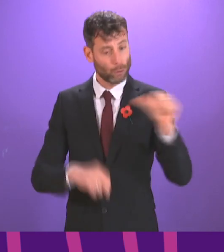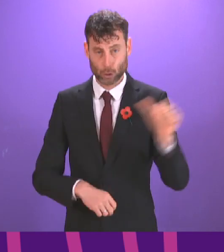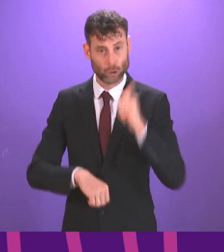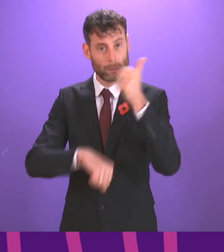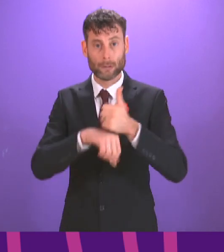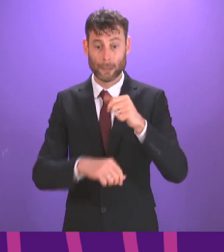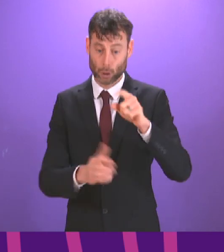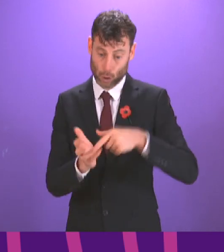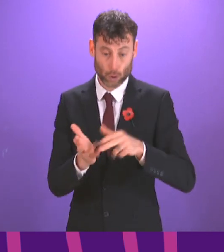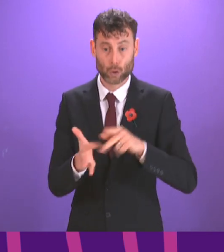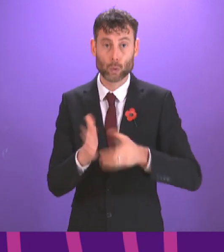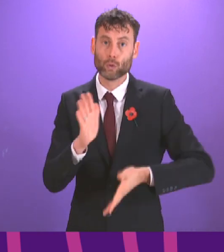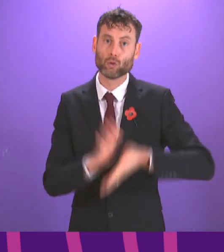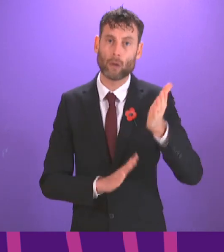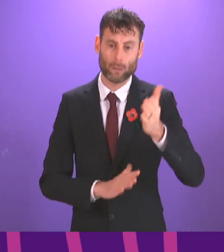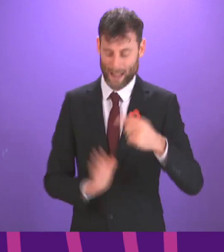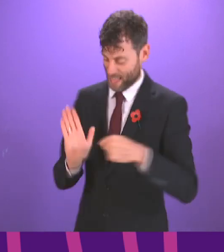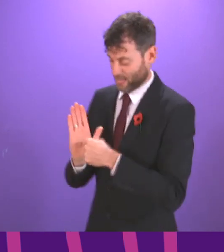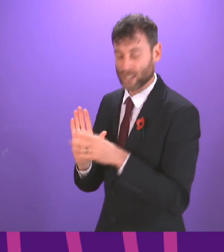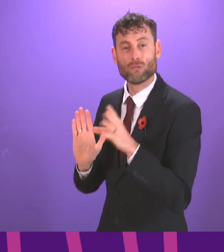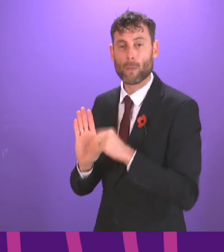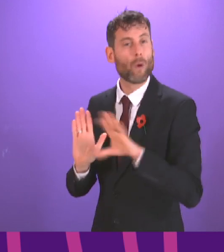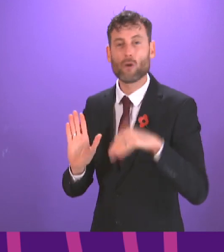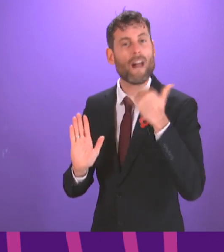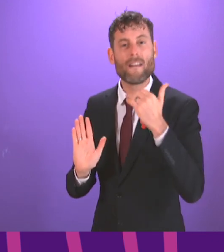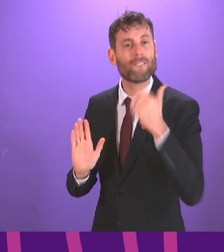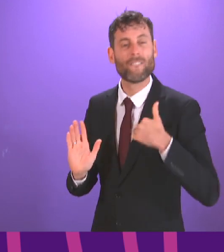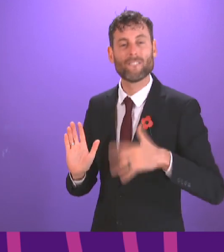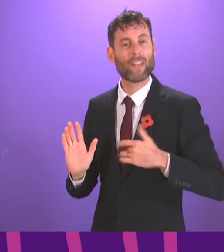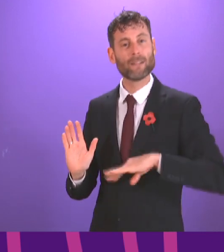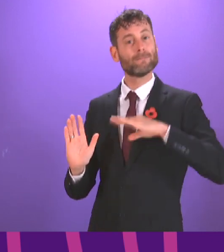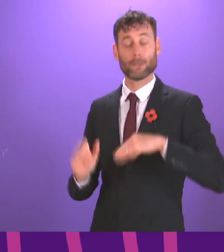he needs. For six months, grieving families such as the O’Neills and the Wightmans have